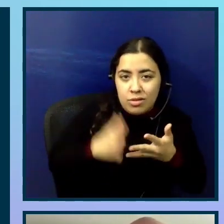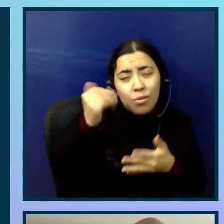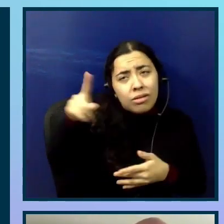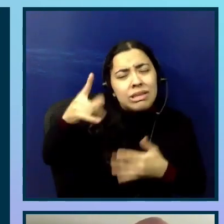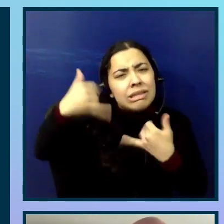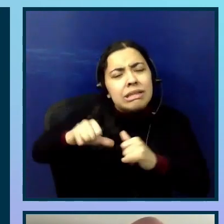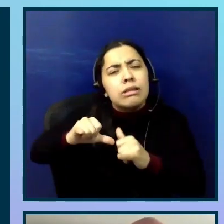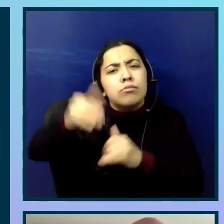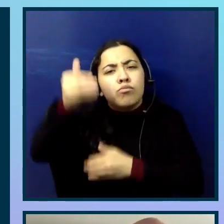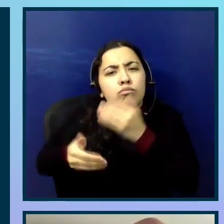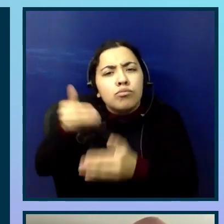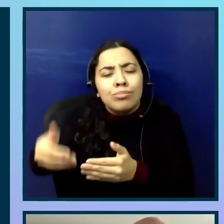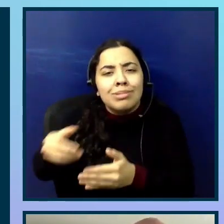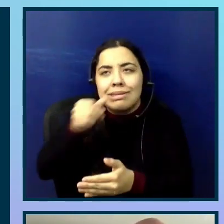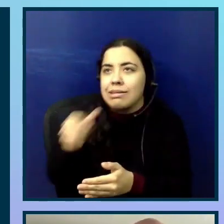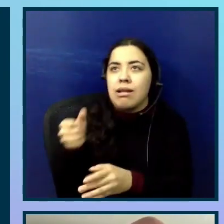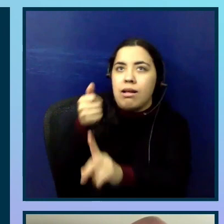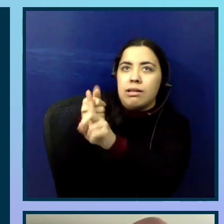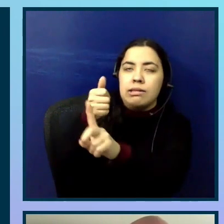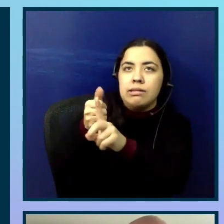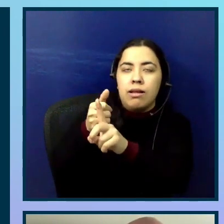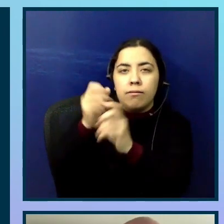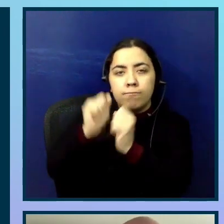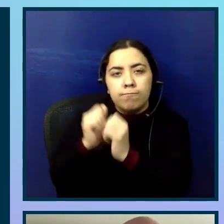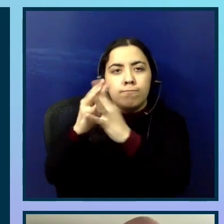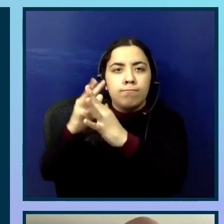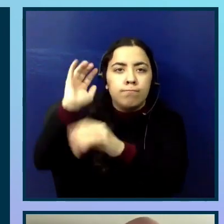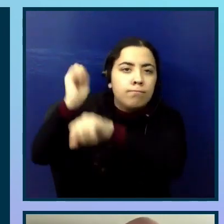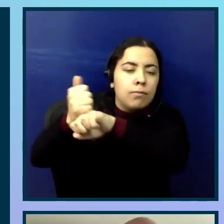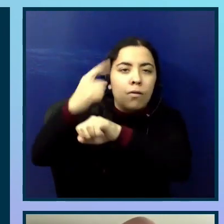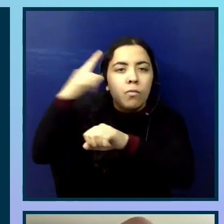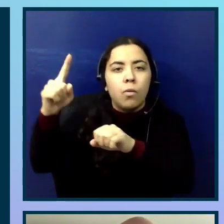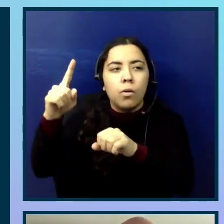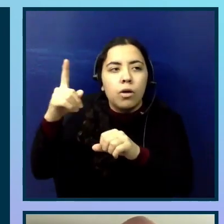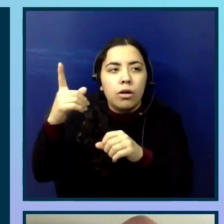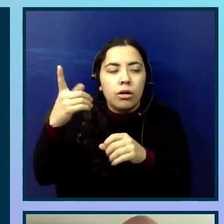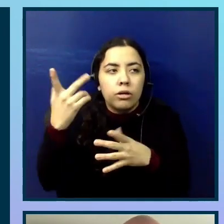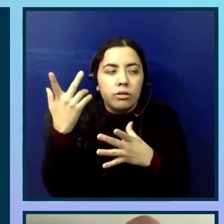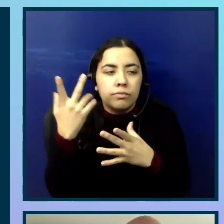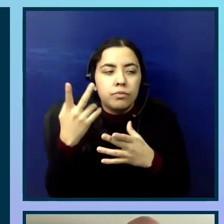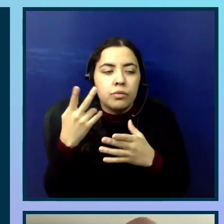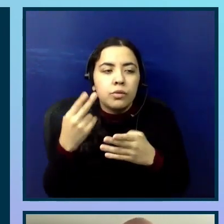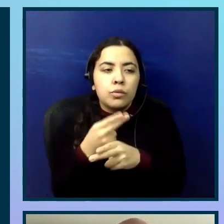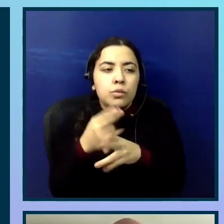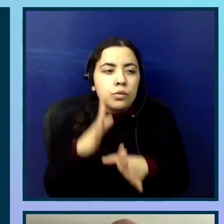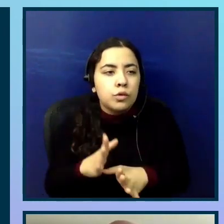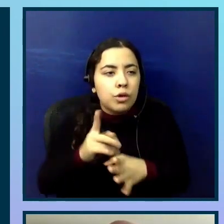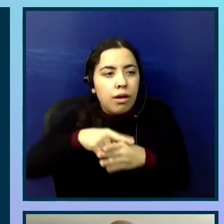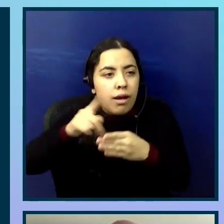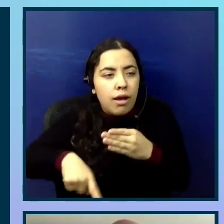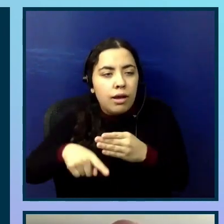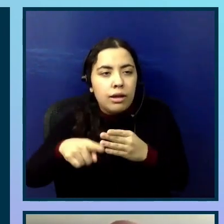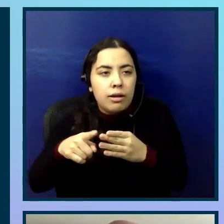It was never designed to give user outcome insights, but about insight into inclusive engineering